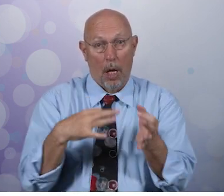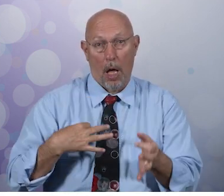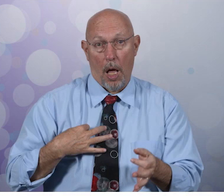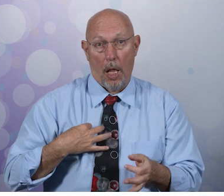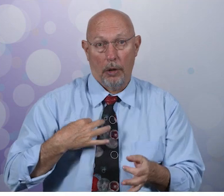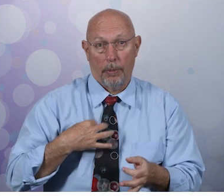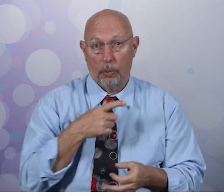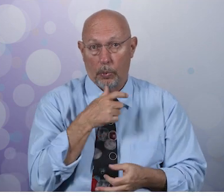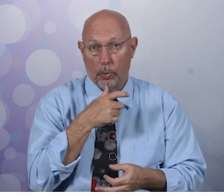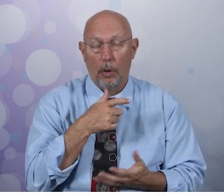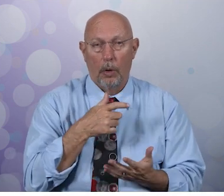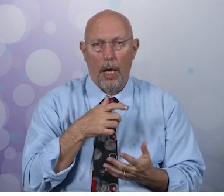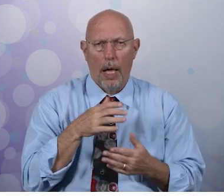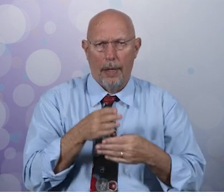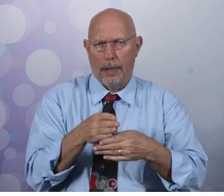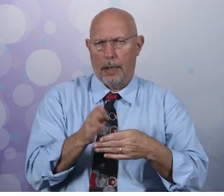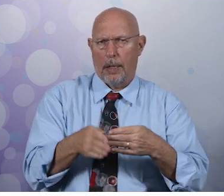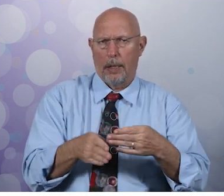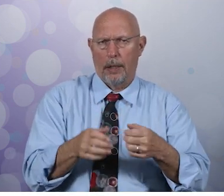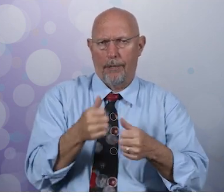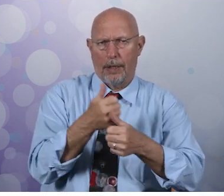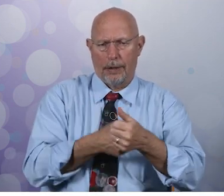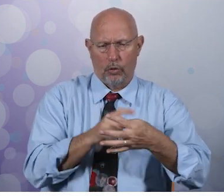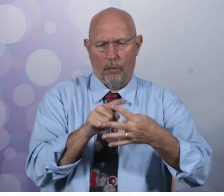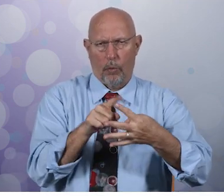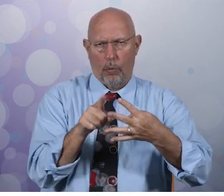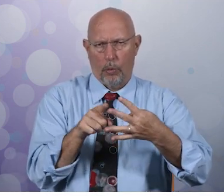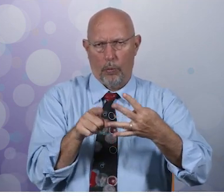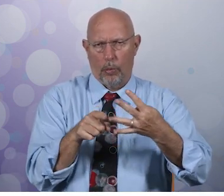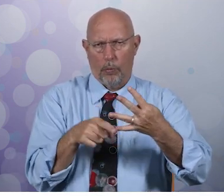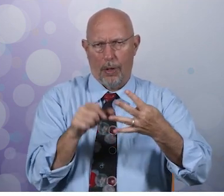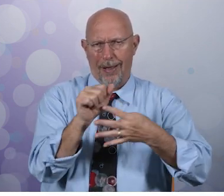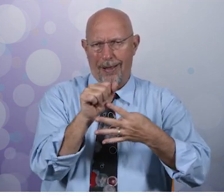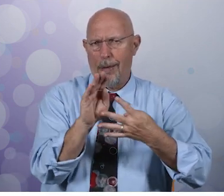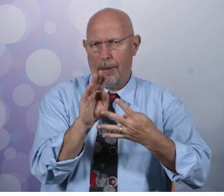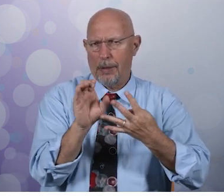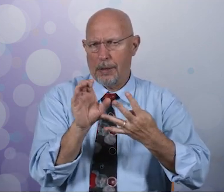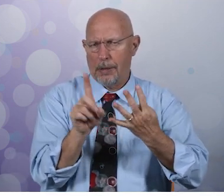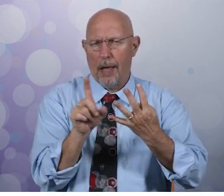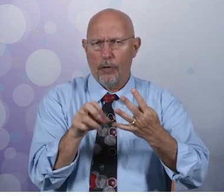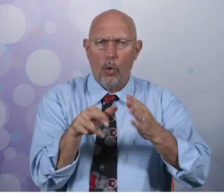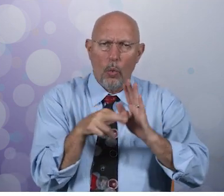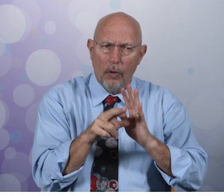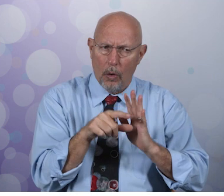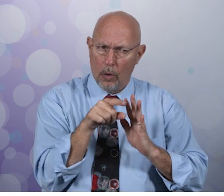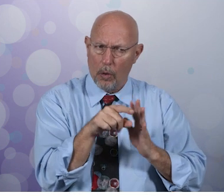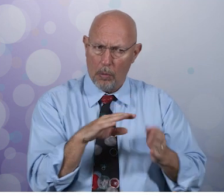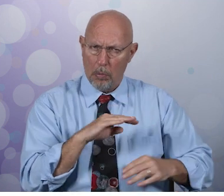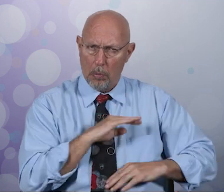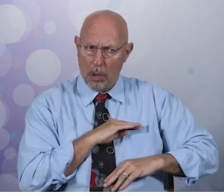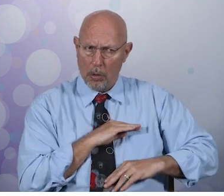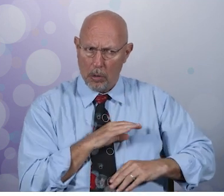at the end of each of the four parts of the tool, the team should review if the student meets the criteria.